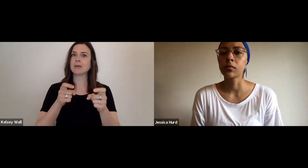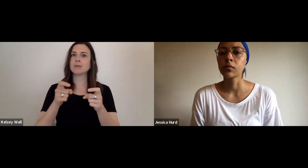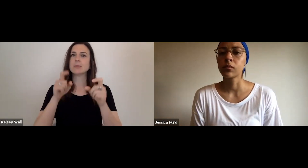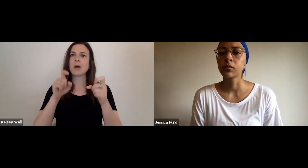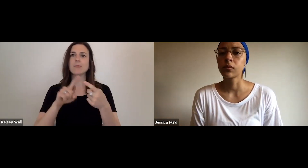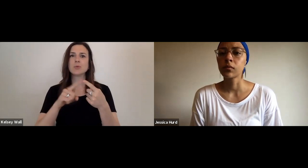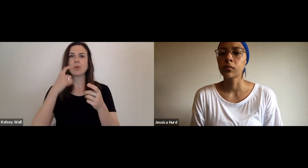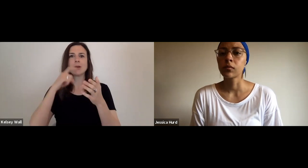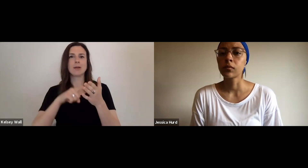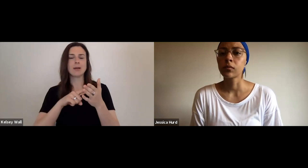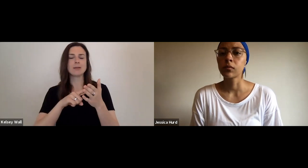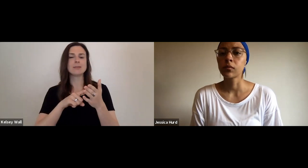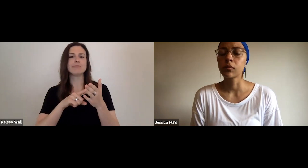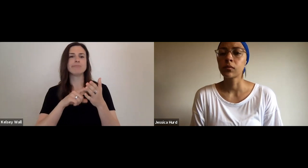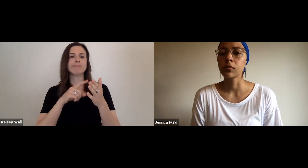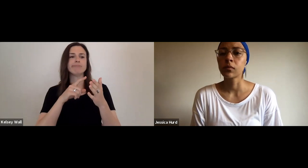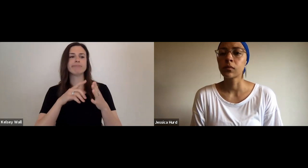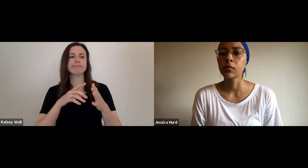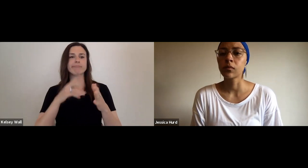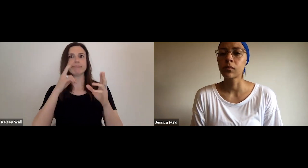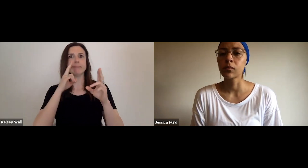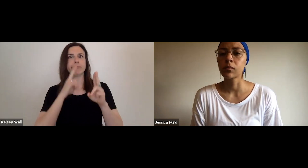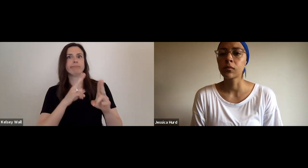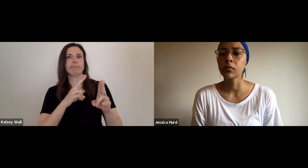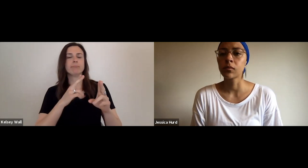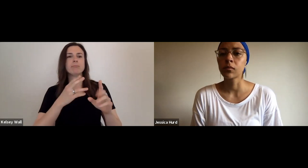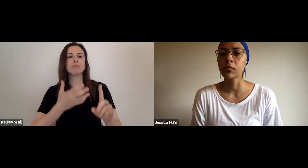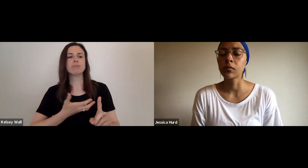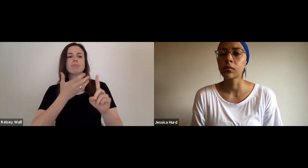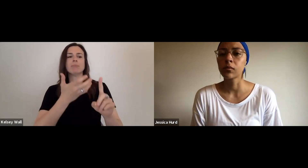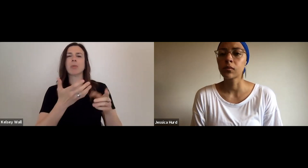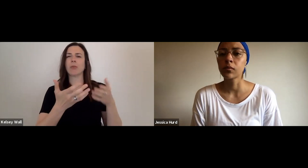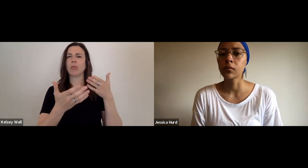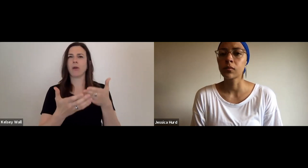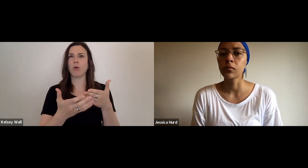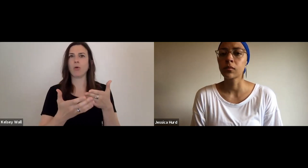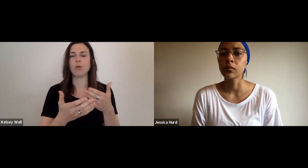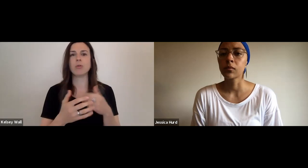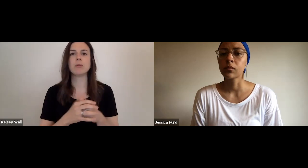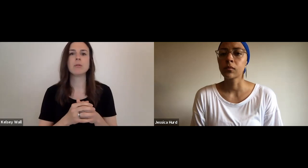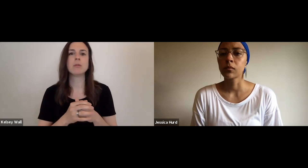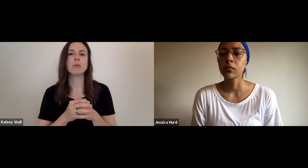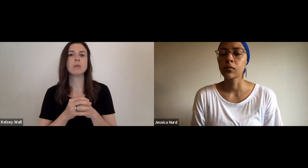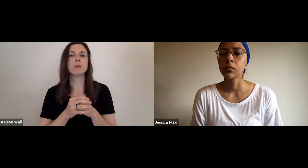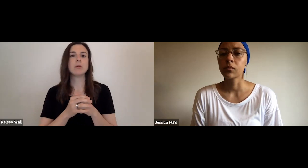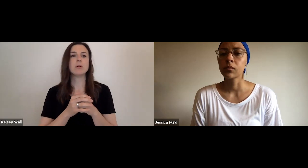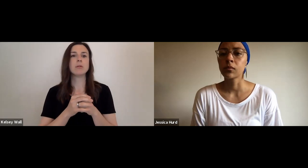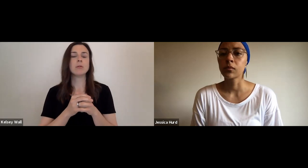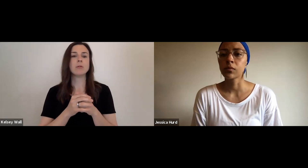You need to manage and figure out and notice what you're feeling, and honor and respect it and take a good look at it.